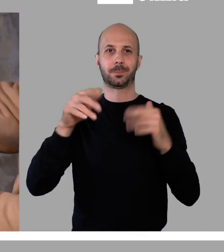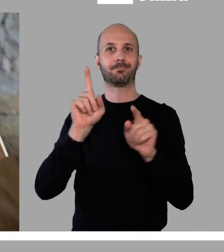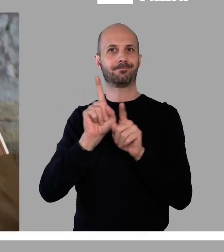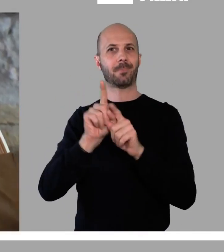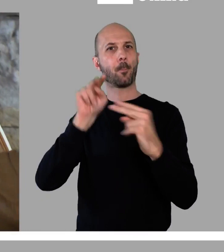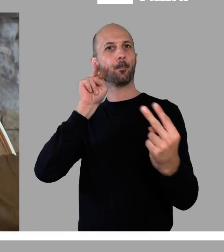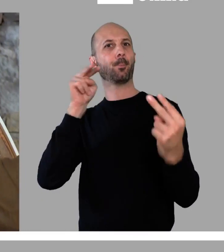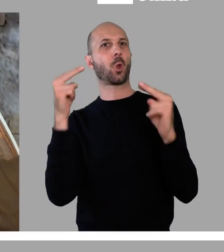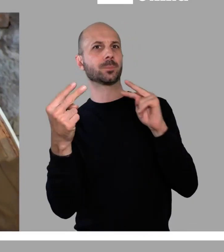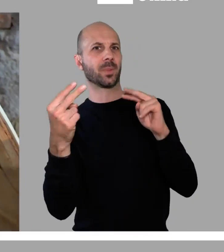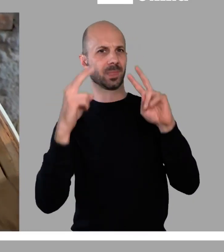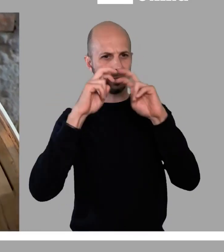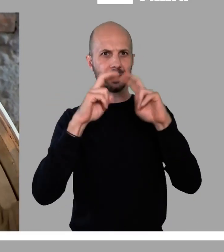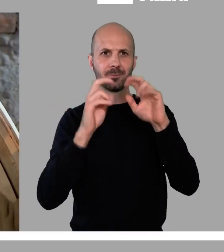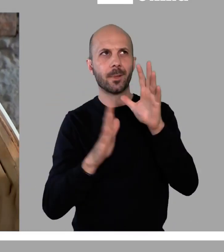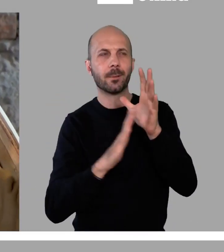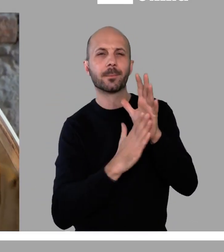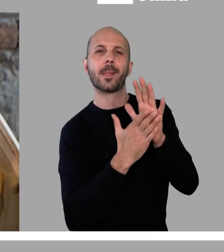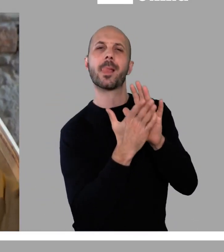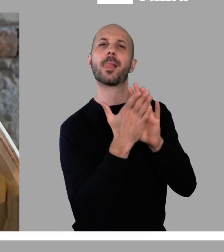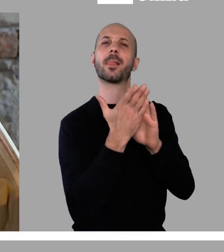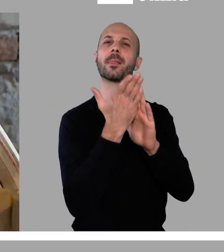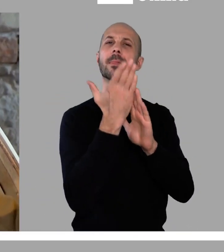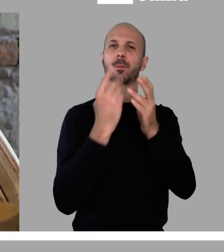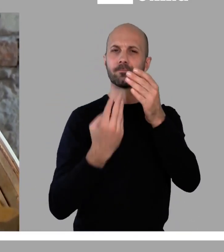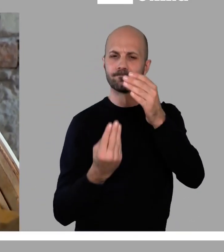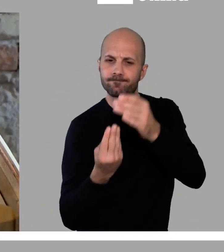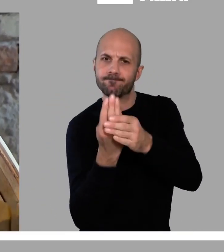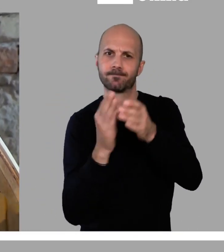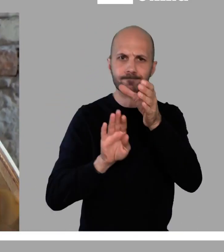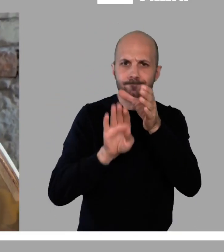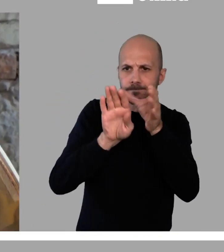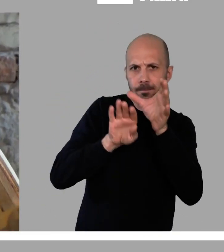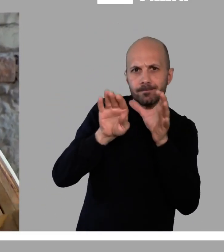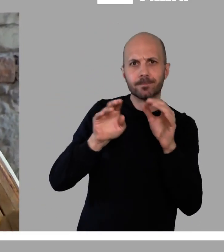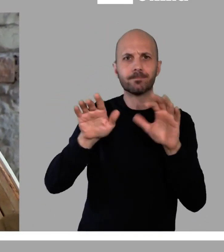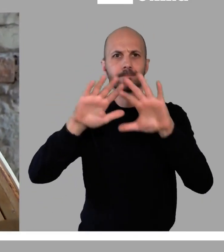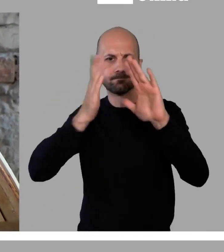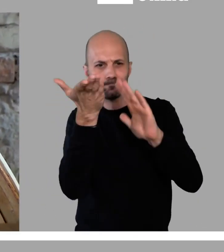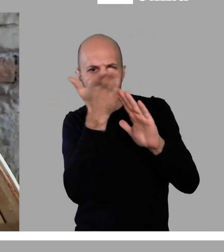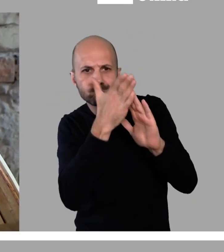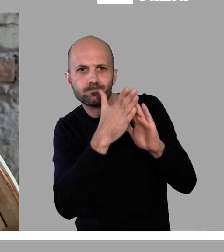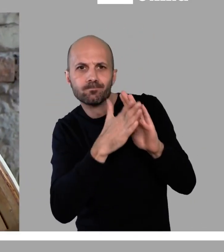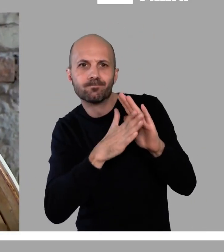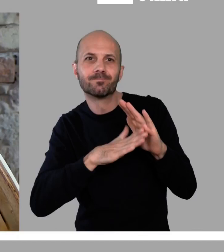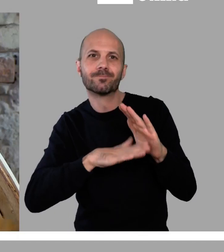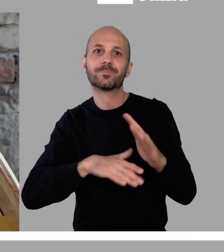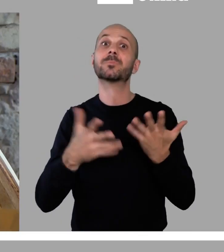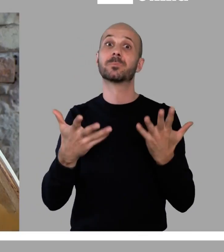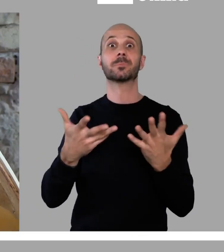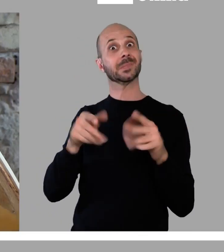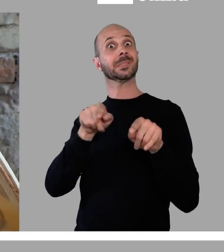From this point of view, exploring through the open section the interior of the dome